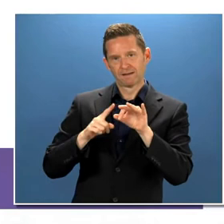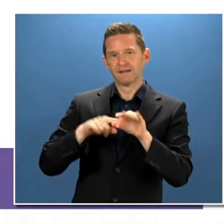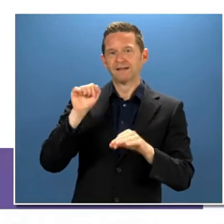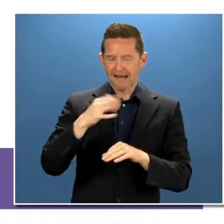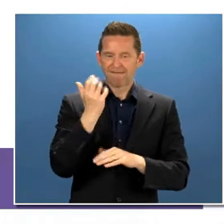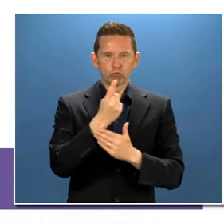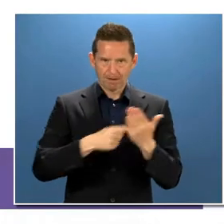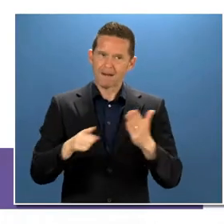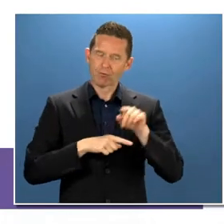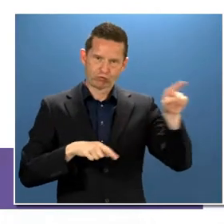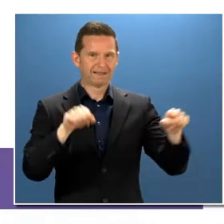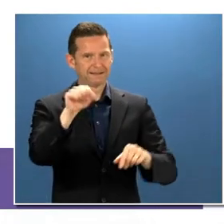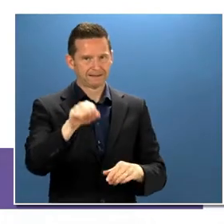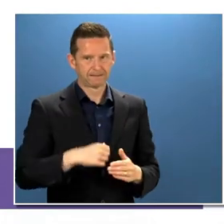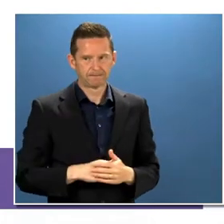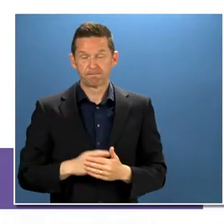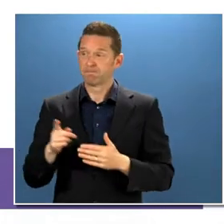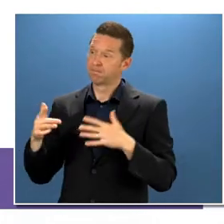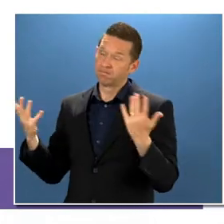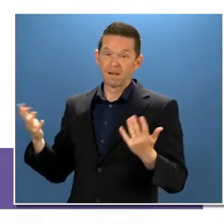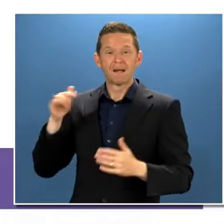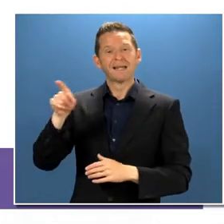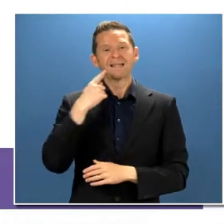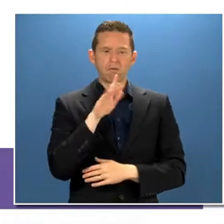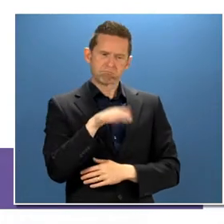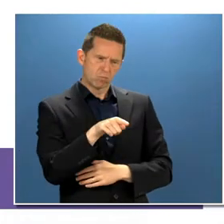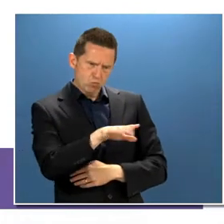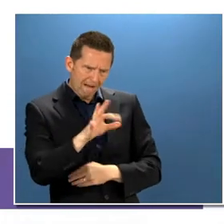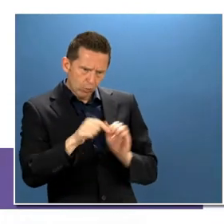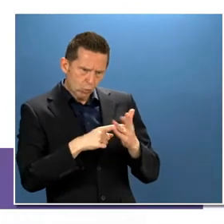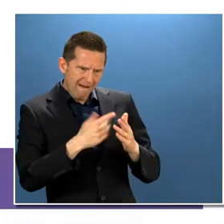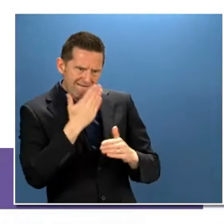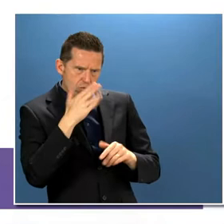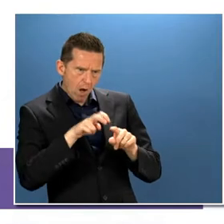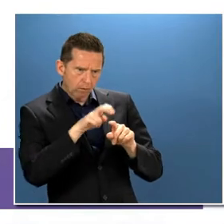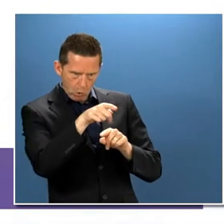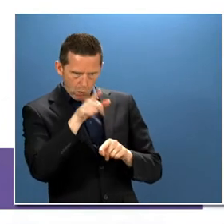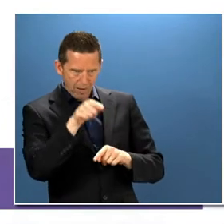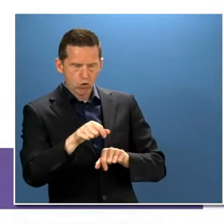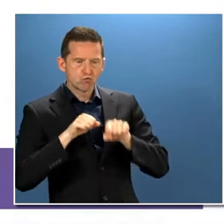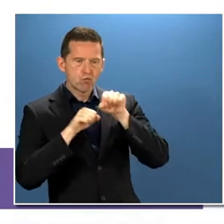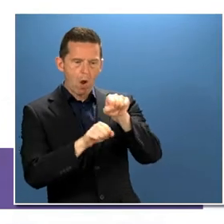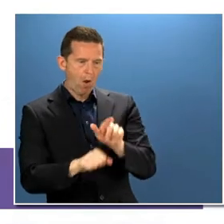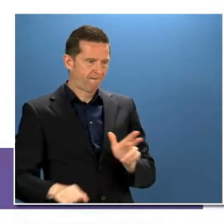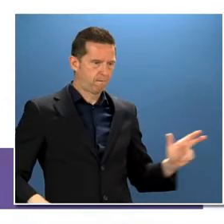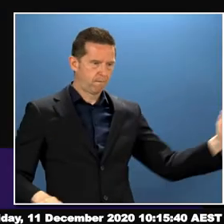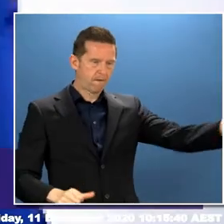Well, the argument was you don't have to go up the front stairs, you can drive in the back door and that will get you there.